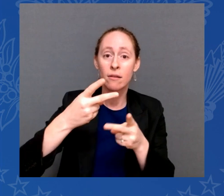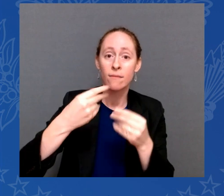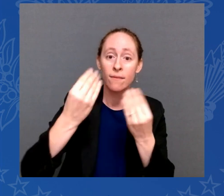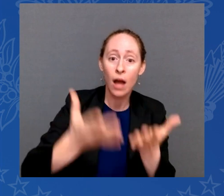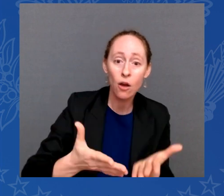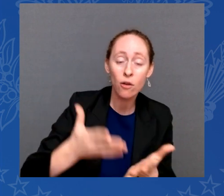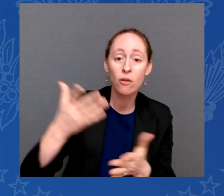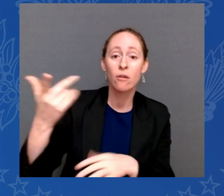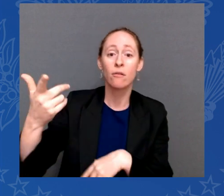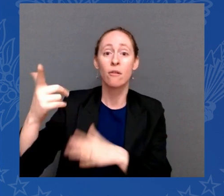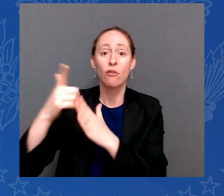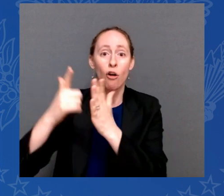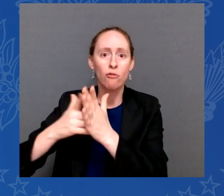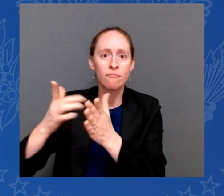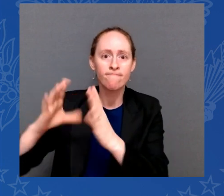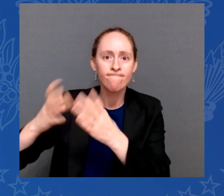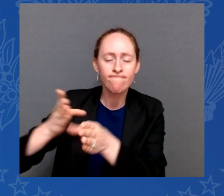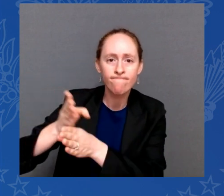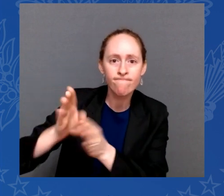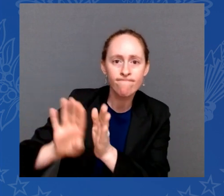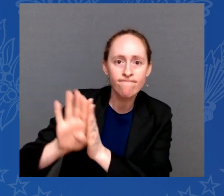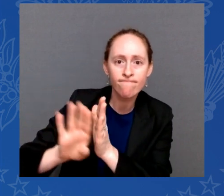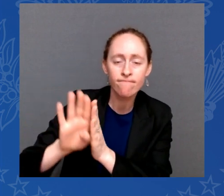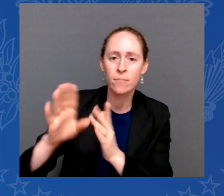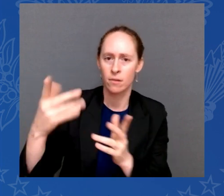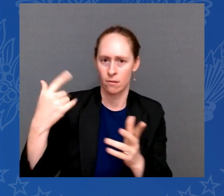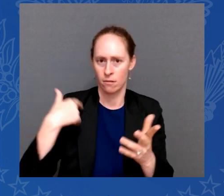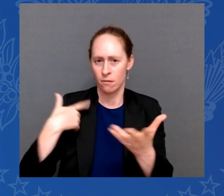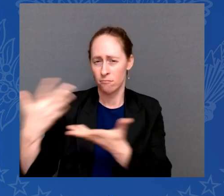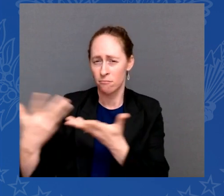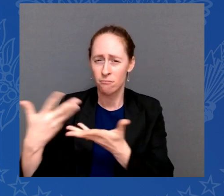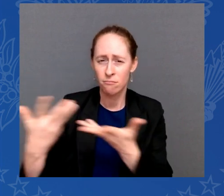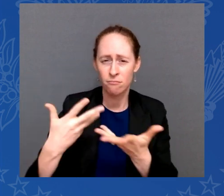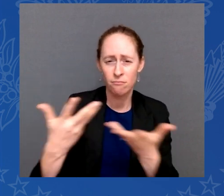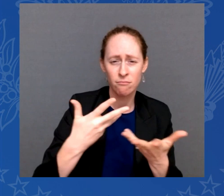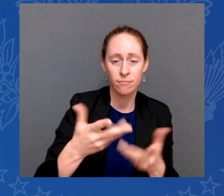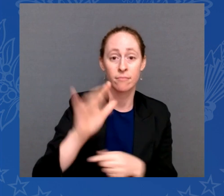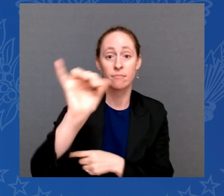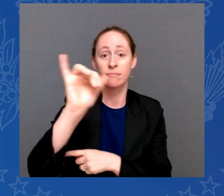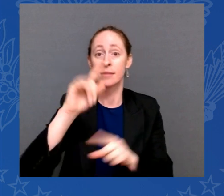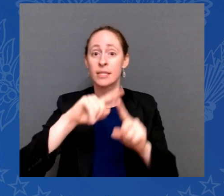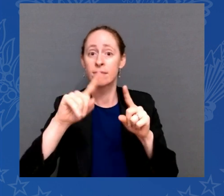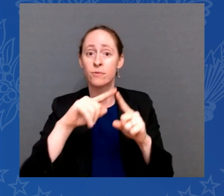I've convened faith-based leaders. We have convened disability rights activists,